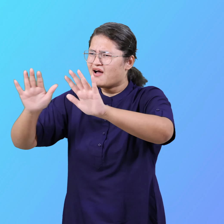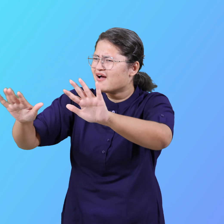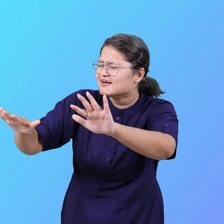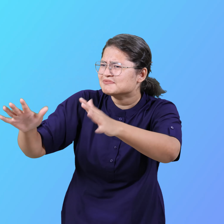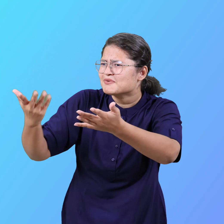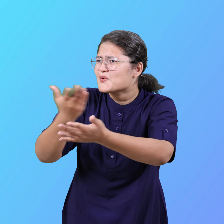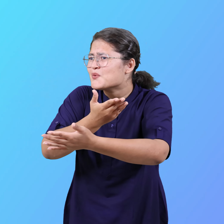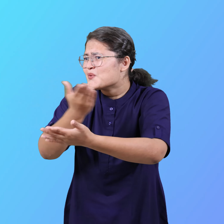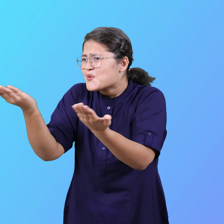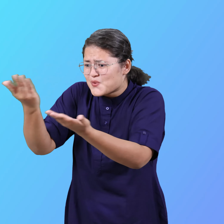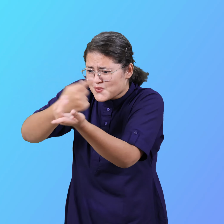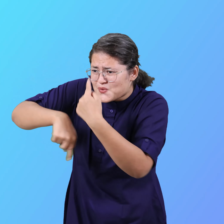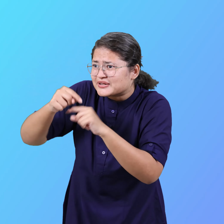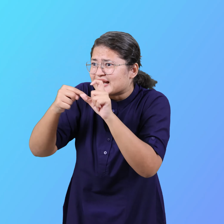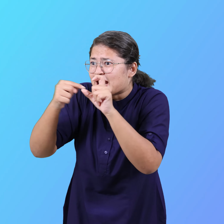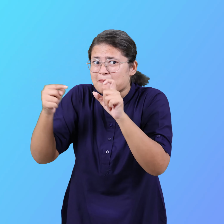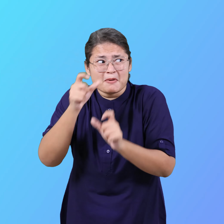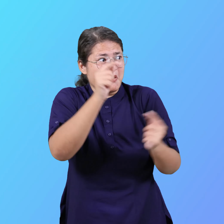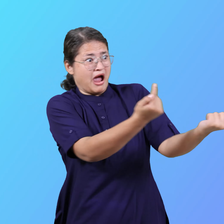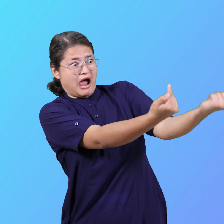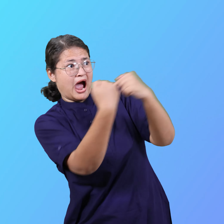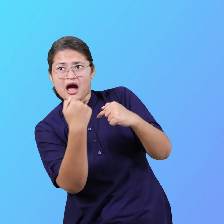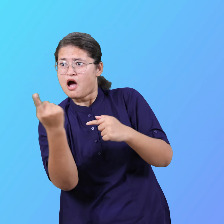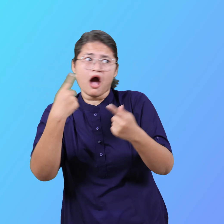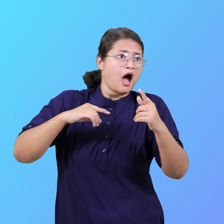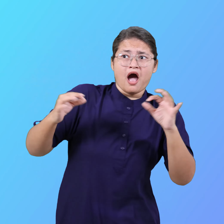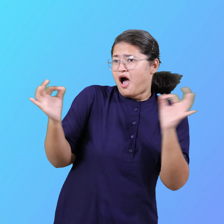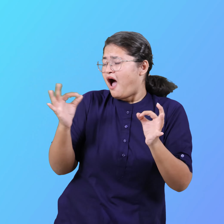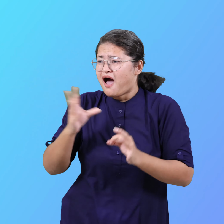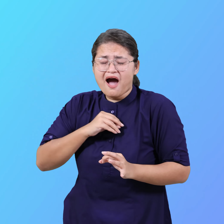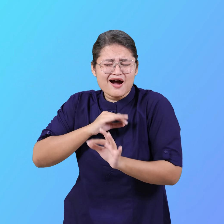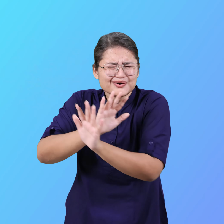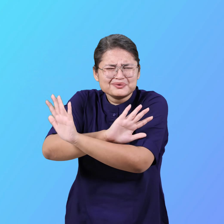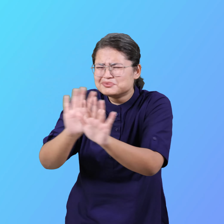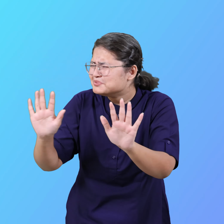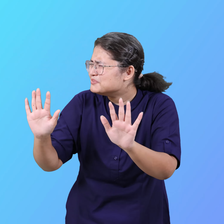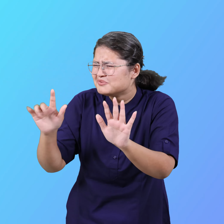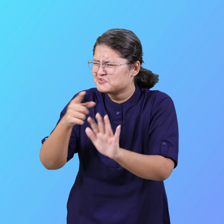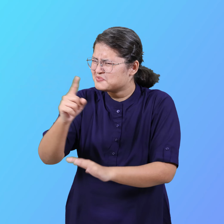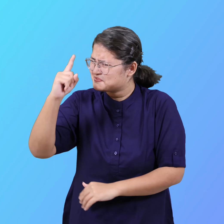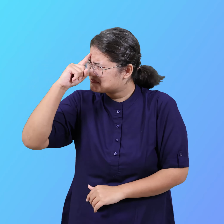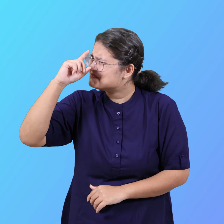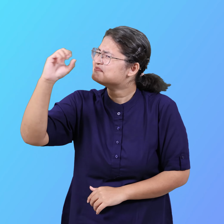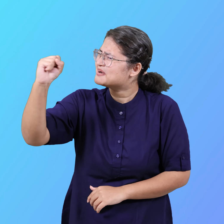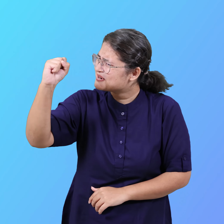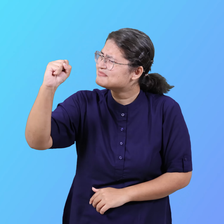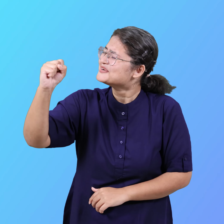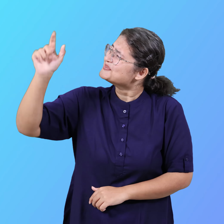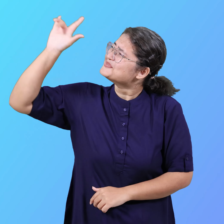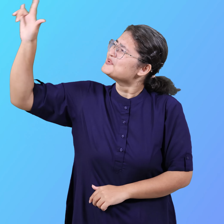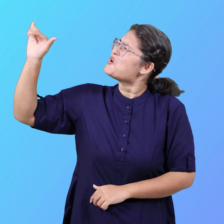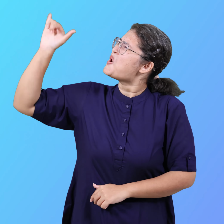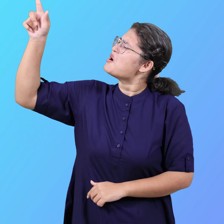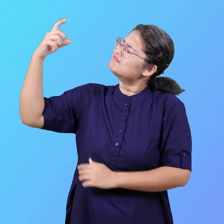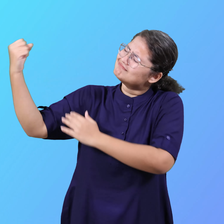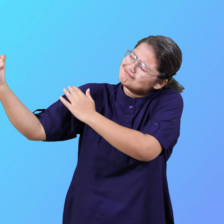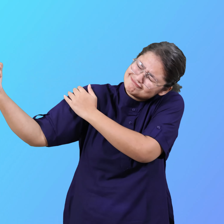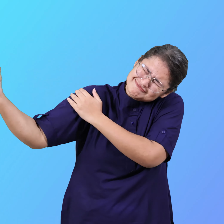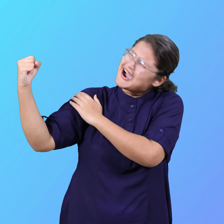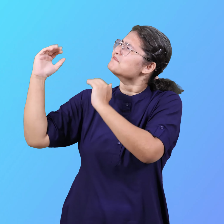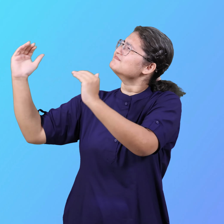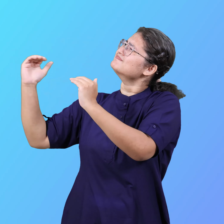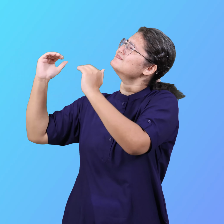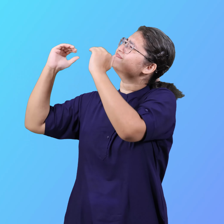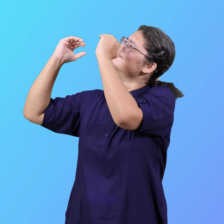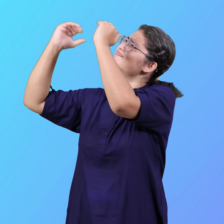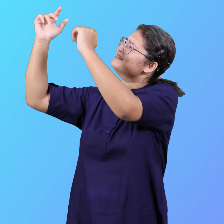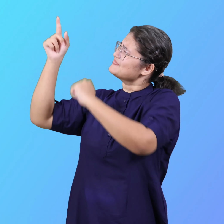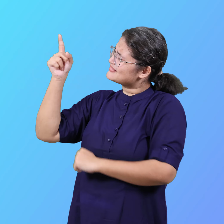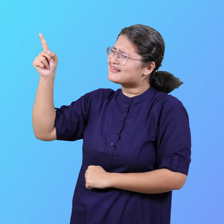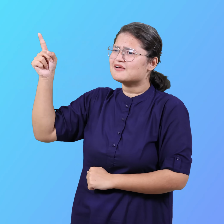I said, “Don’t be afraid of our enemies. Remember the Lord, who is great and powerful!